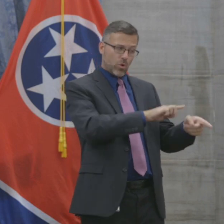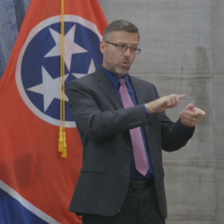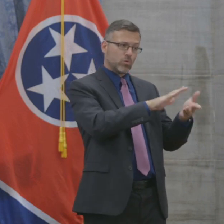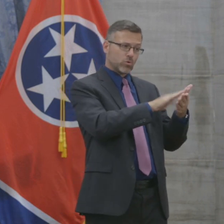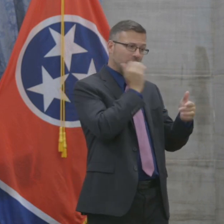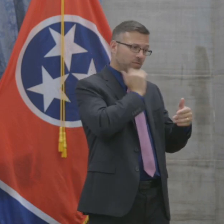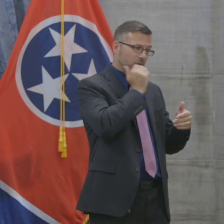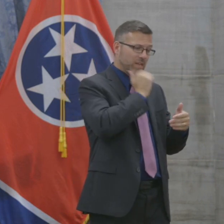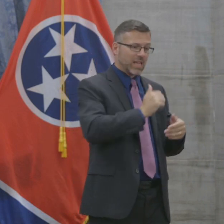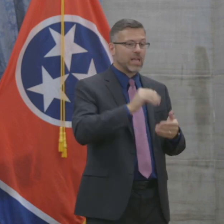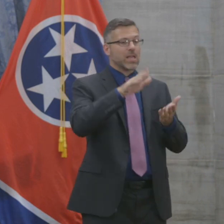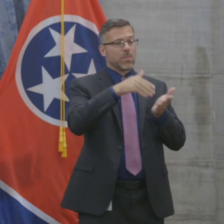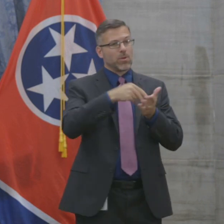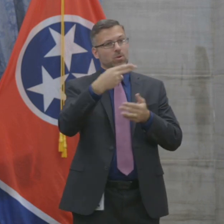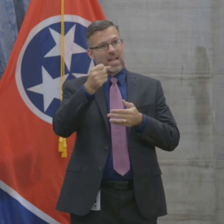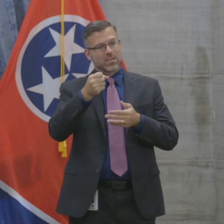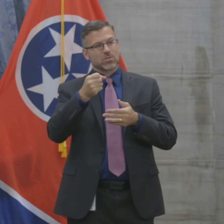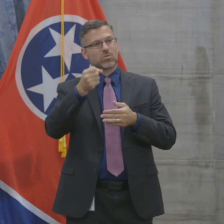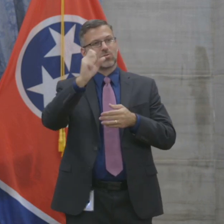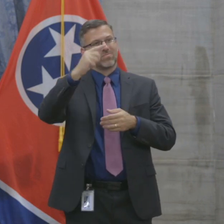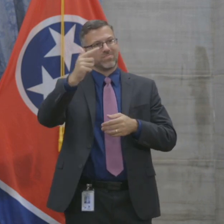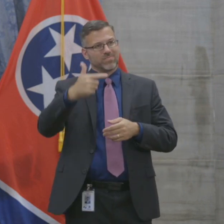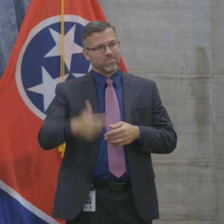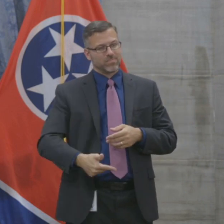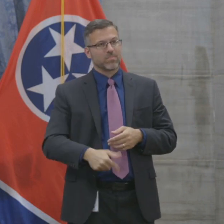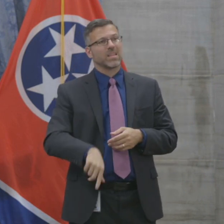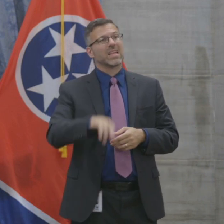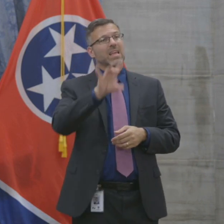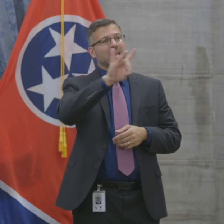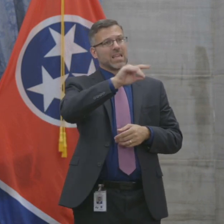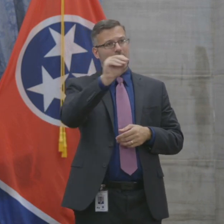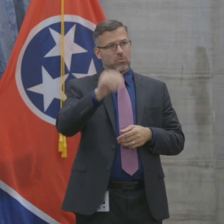. COMM. SCHWINN: Thang you, Governor. Quick update on where we are with school reopening.